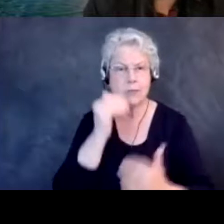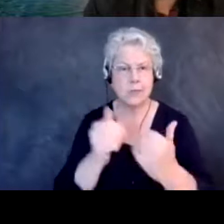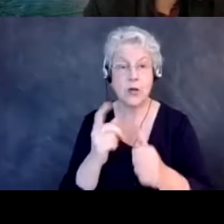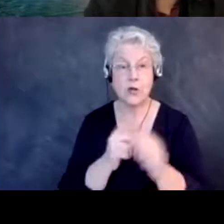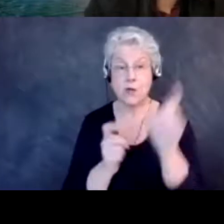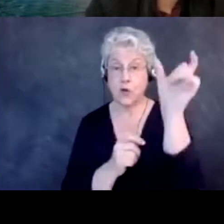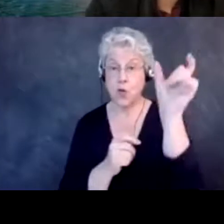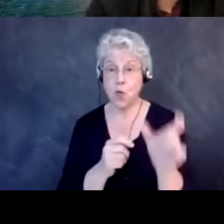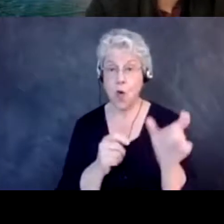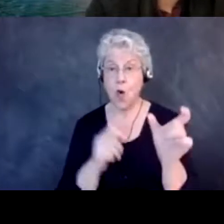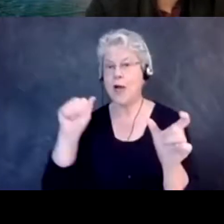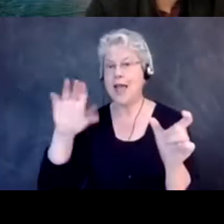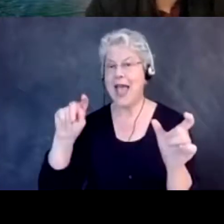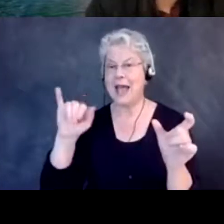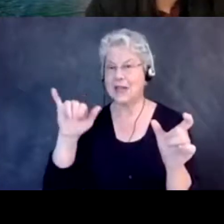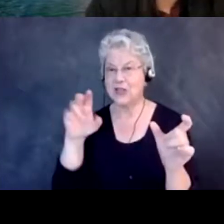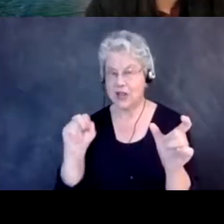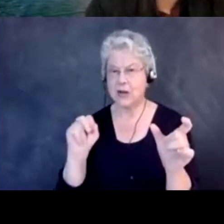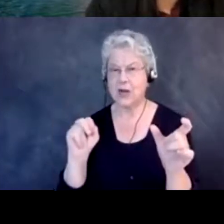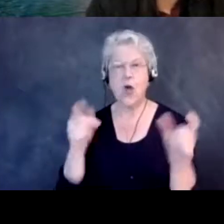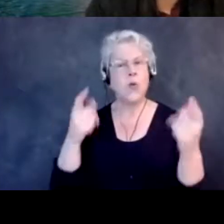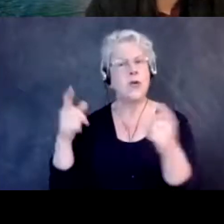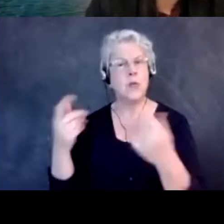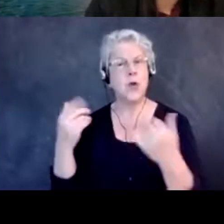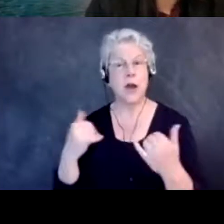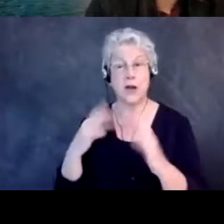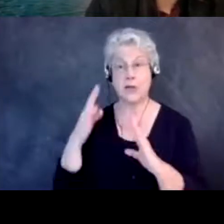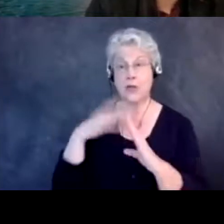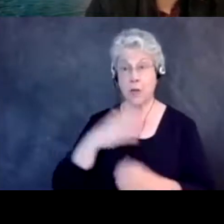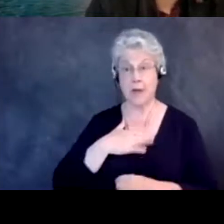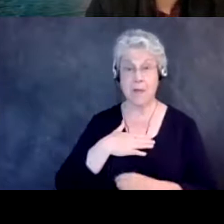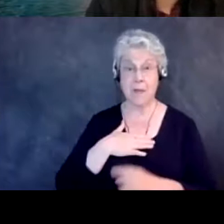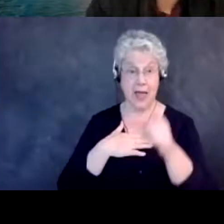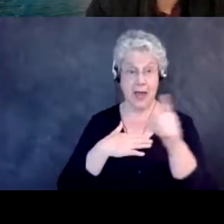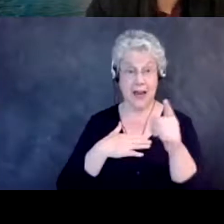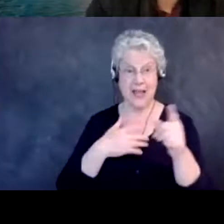what action is taking place. Right now at the top of mine, it says, this is for a land use plan,